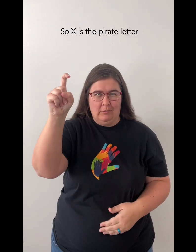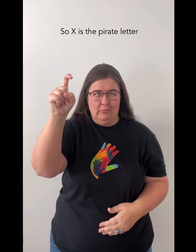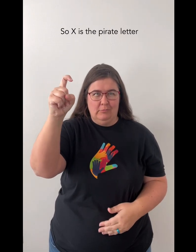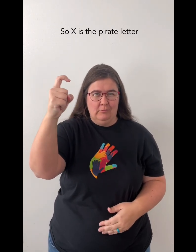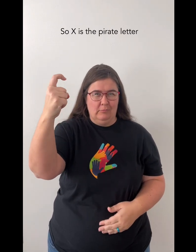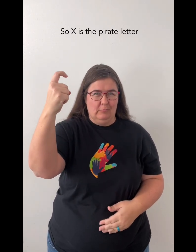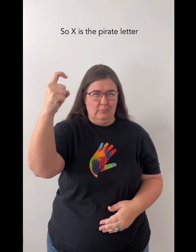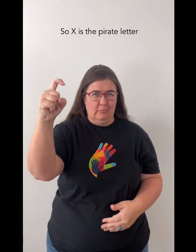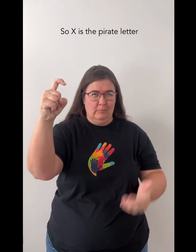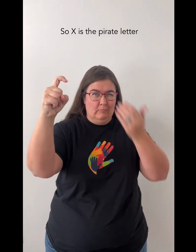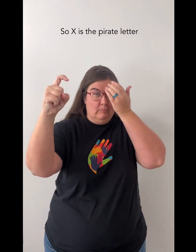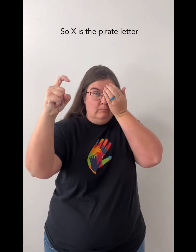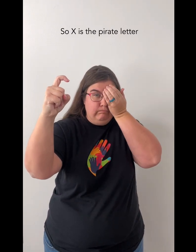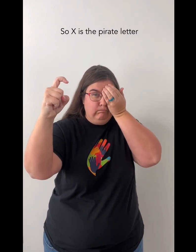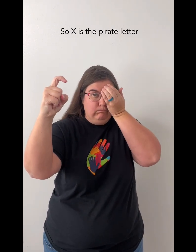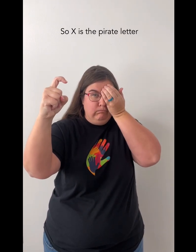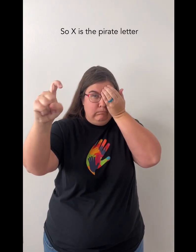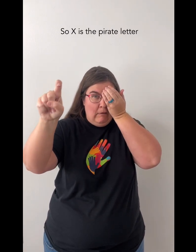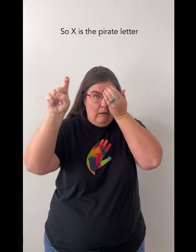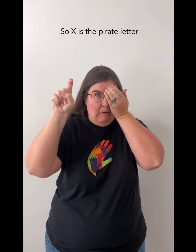So X is the pirate letter